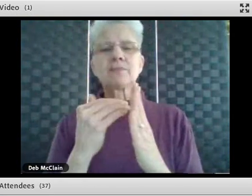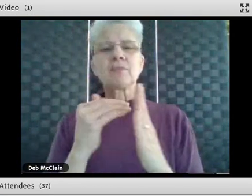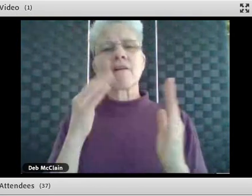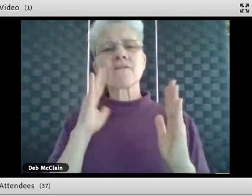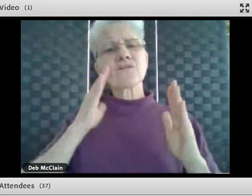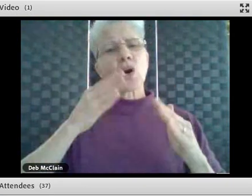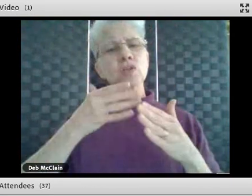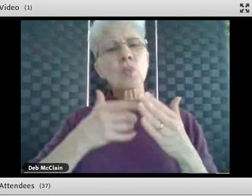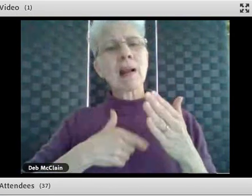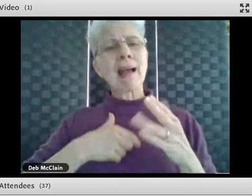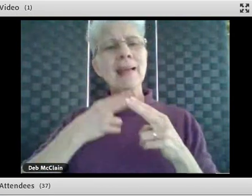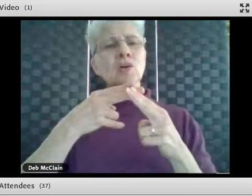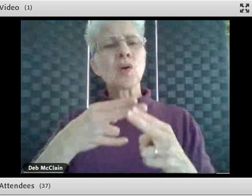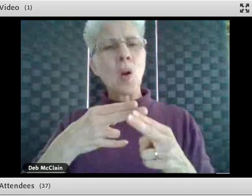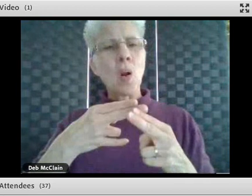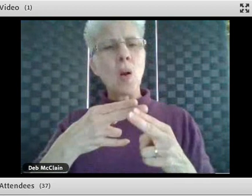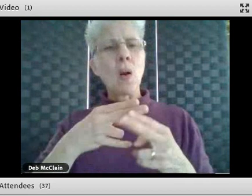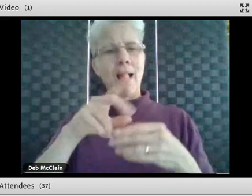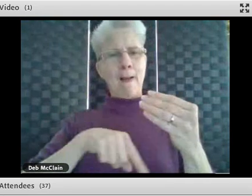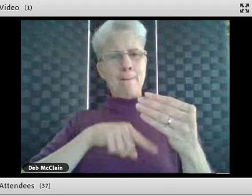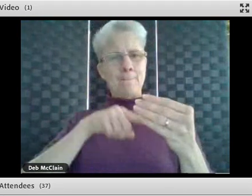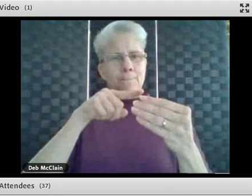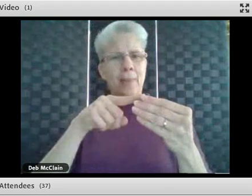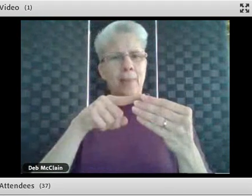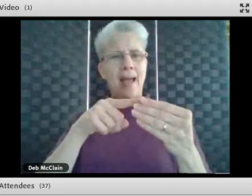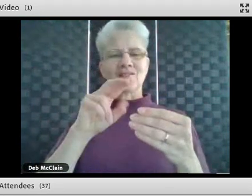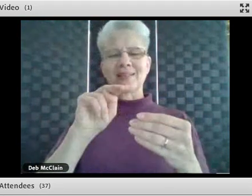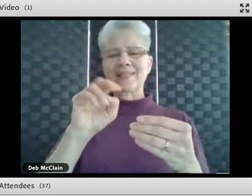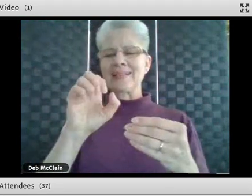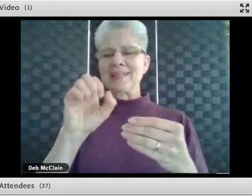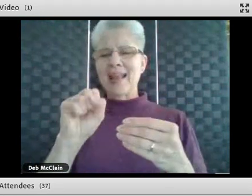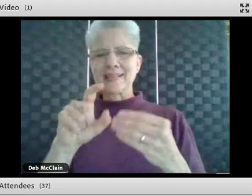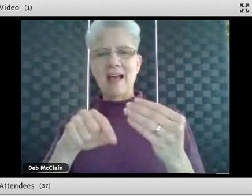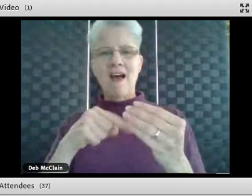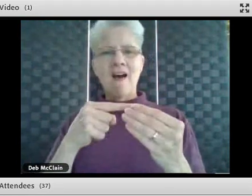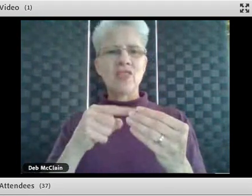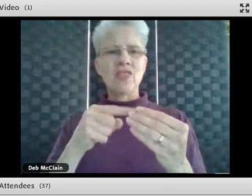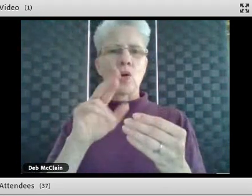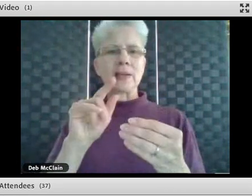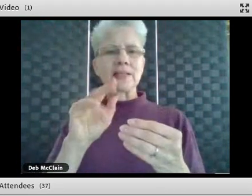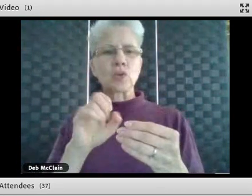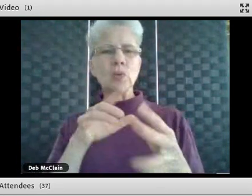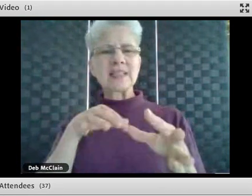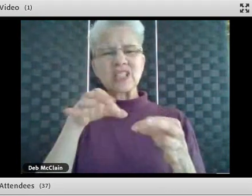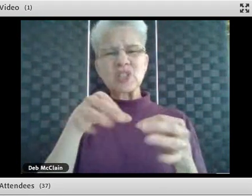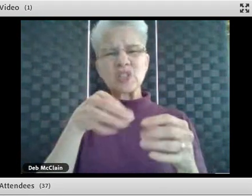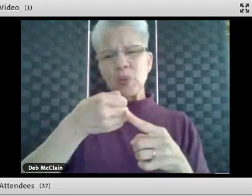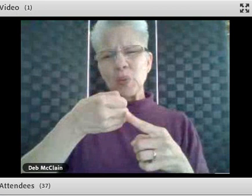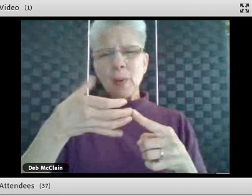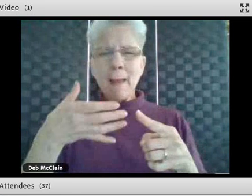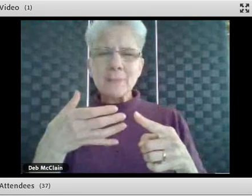what I call the "about-ness" of a resource. What is called descriptive cataloging is more about